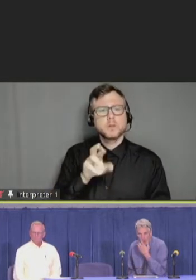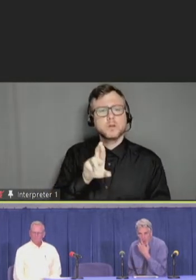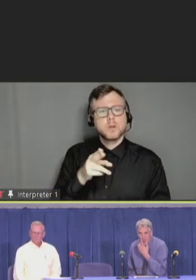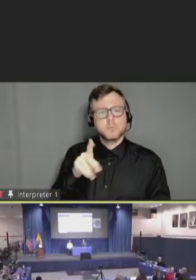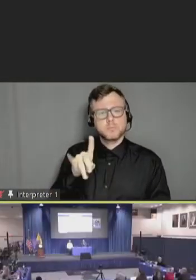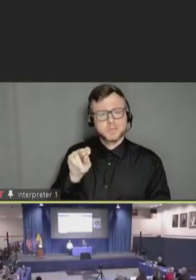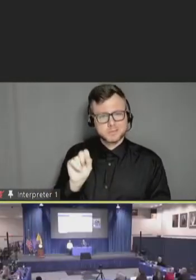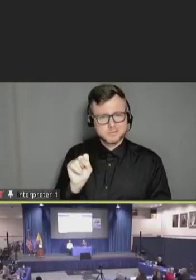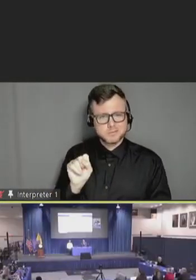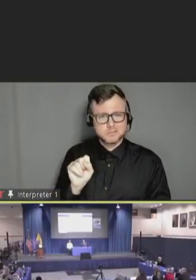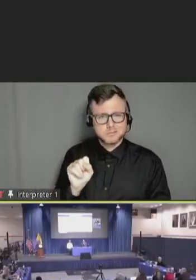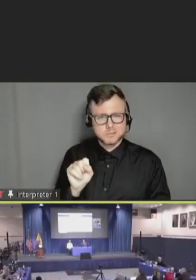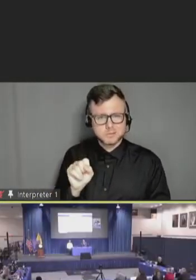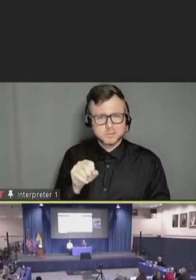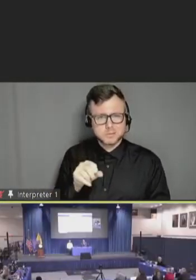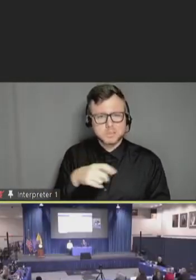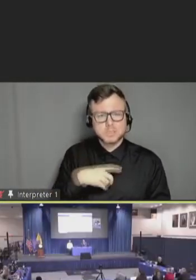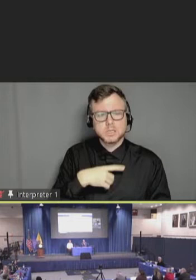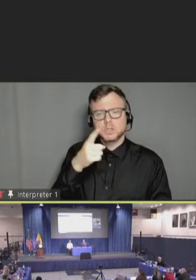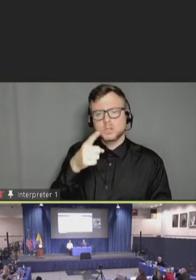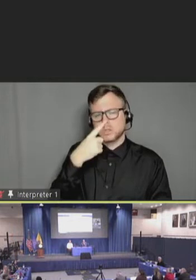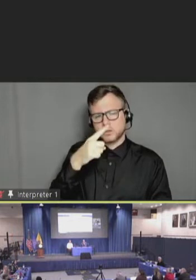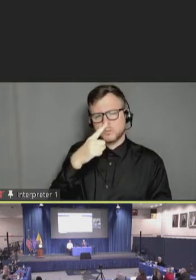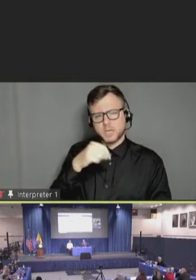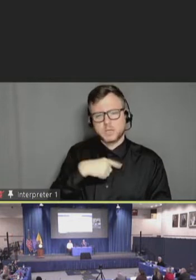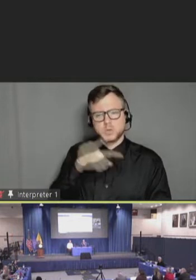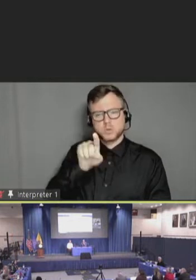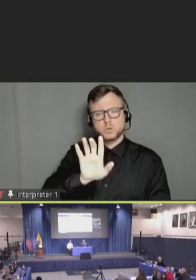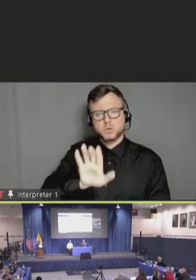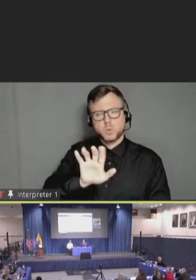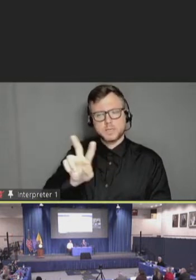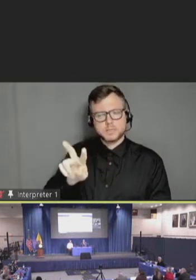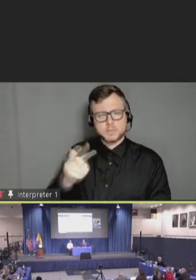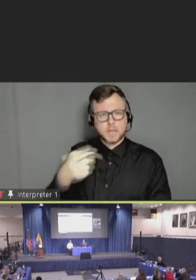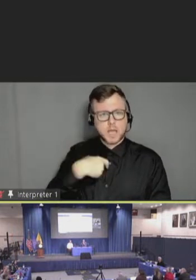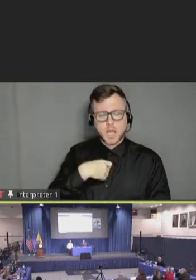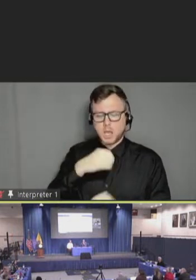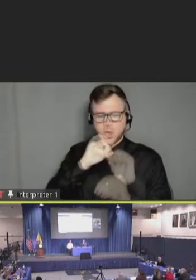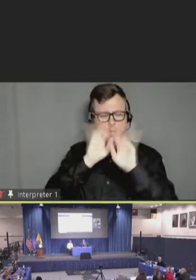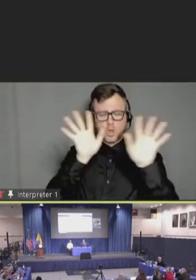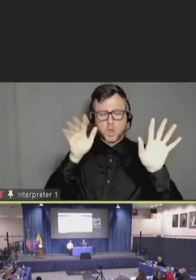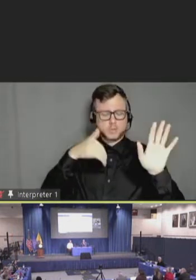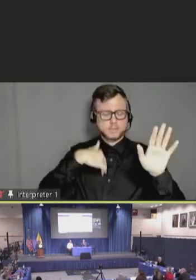Winona Stoltzfus: Can you restate your second one, please? I'm sorry. I got lost on the table.